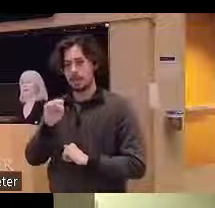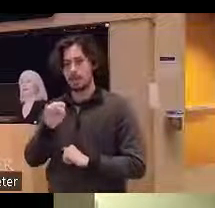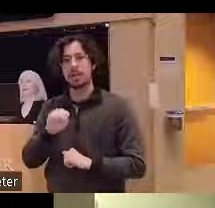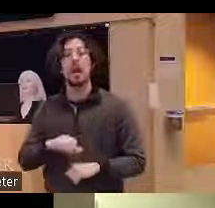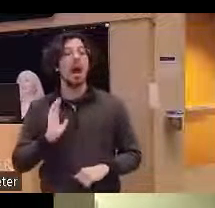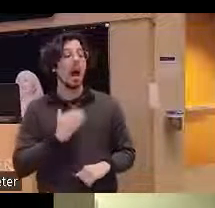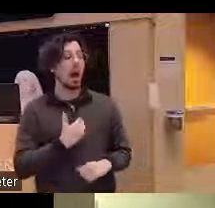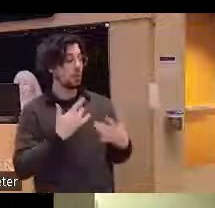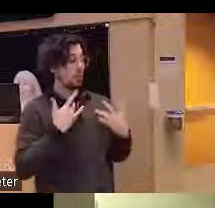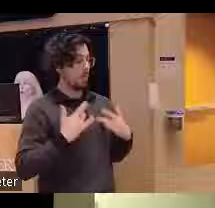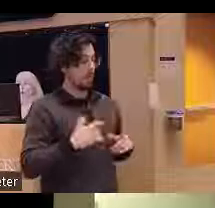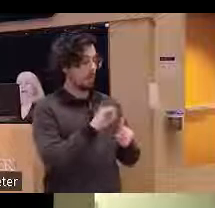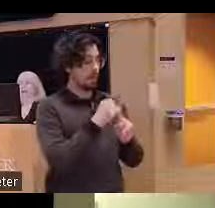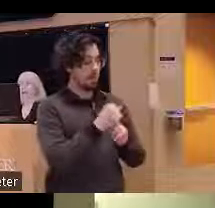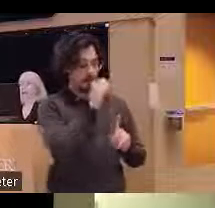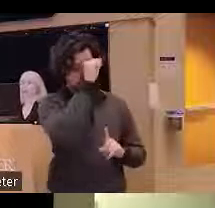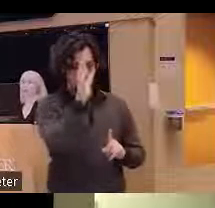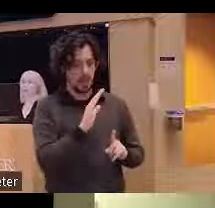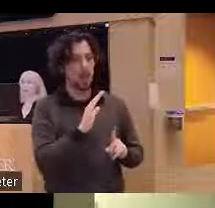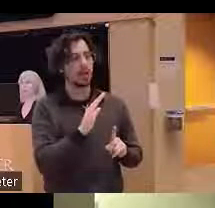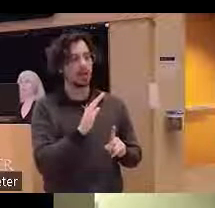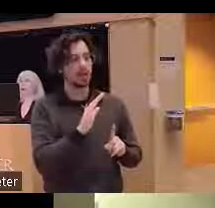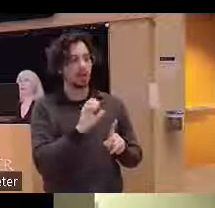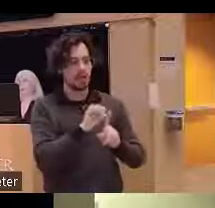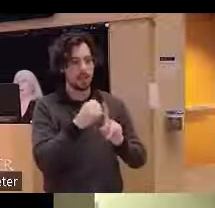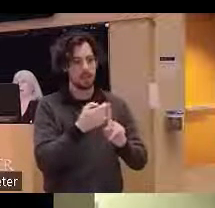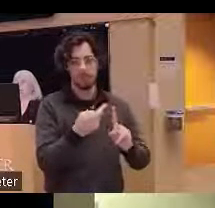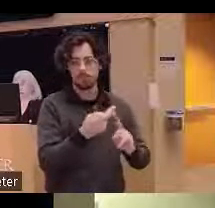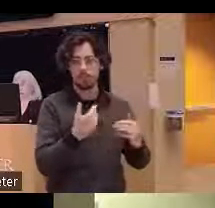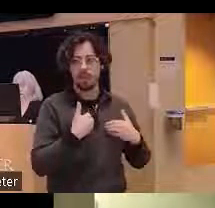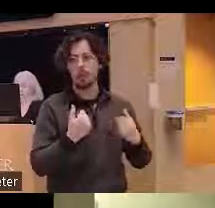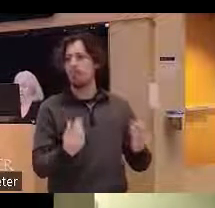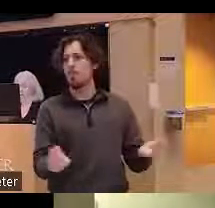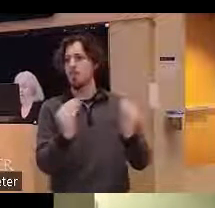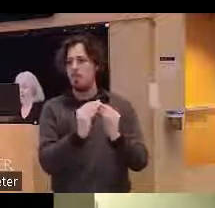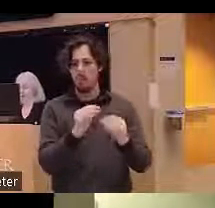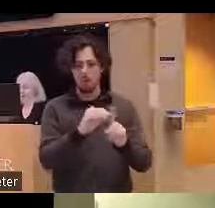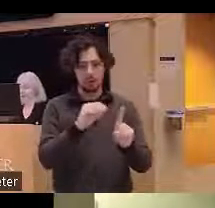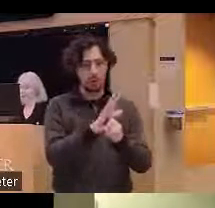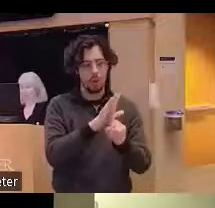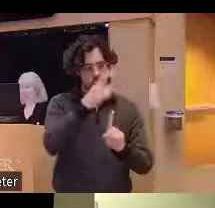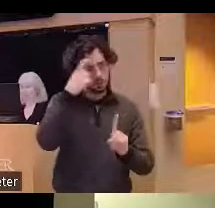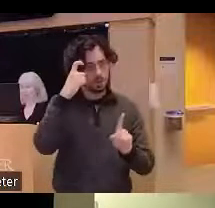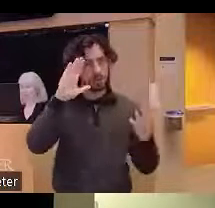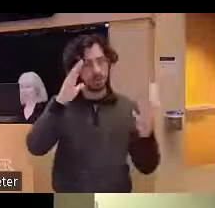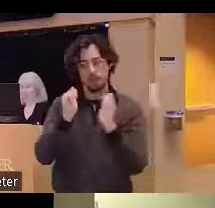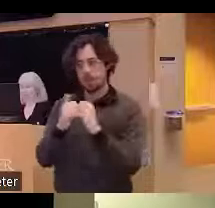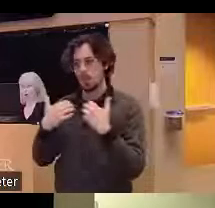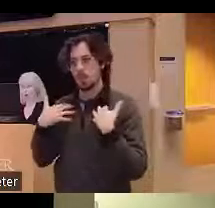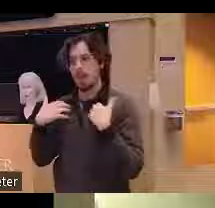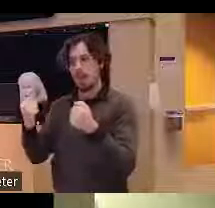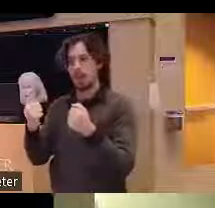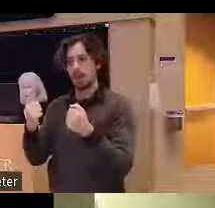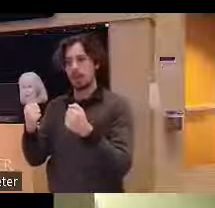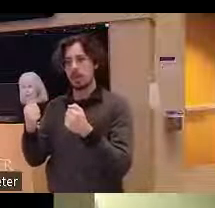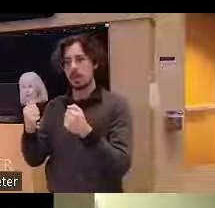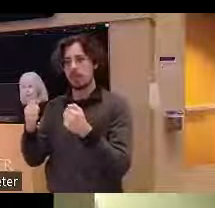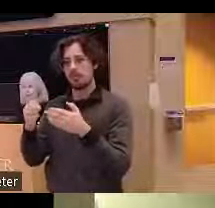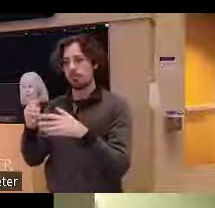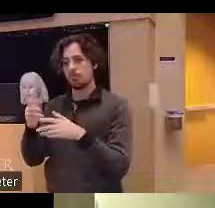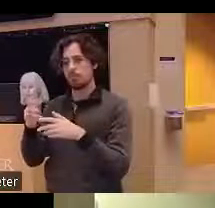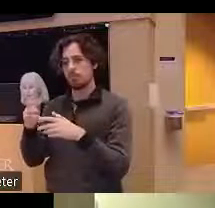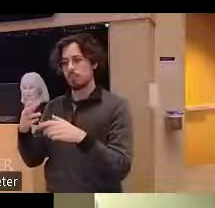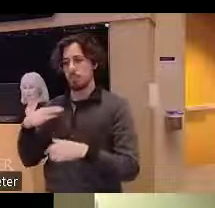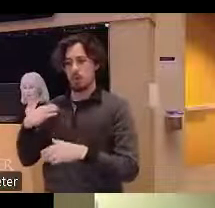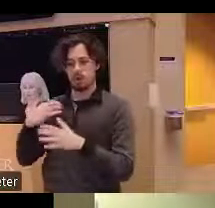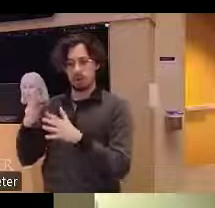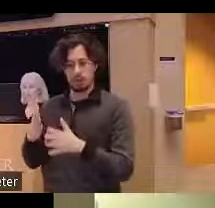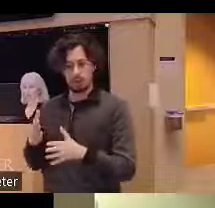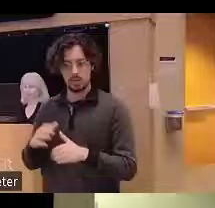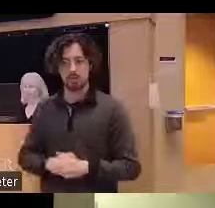had robustly more exposure to trauma um than did our healthy subjects um as always seen um so let